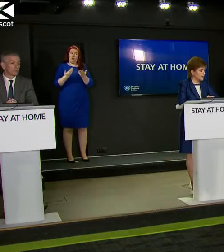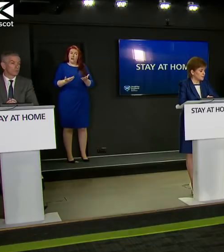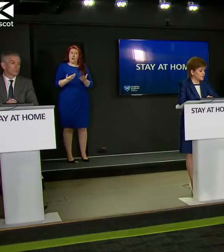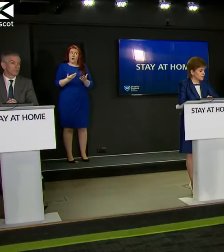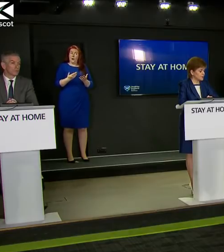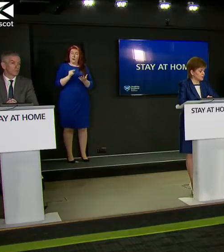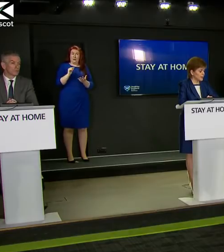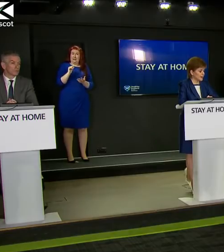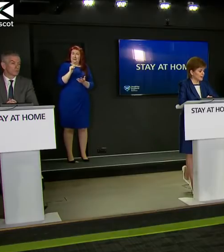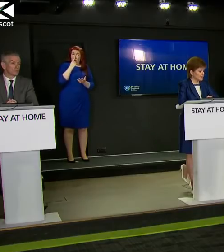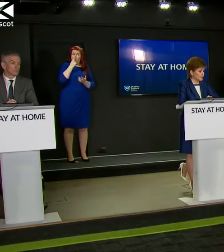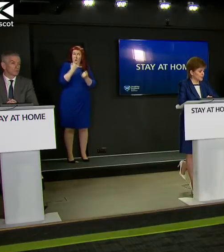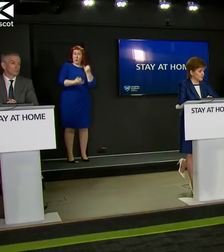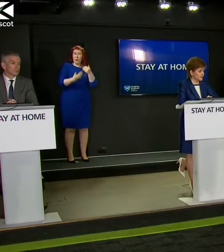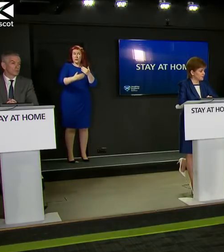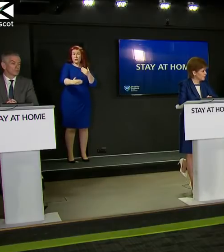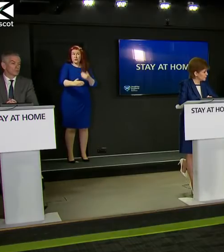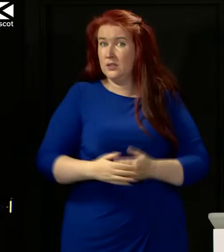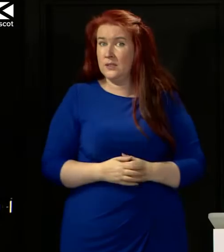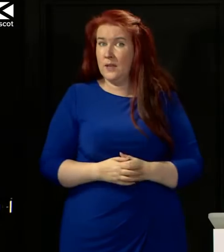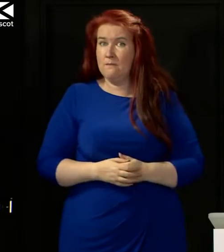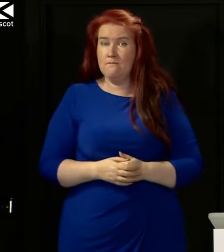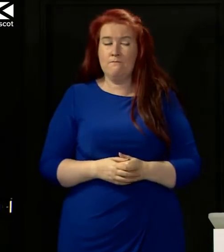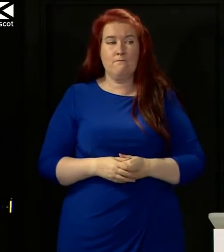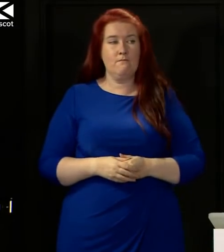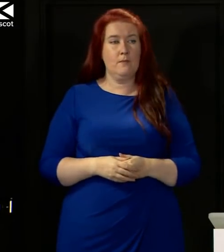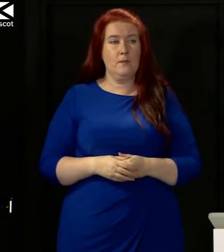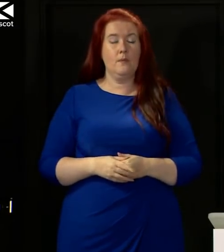So I'll hand over to the Economy Secretary, who'll say a bit more about the representations